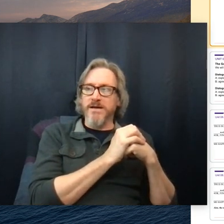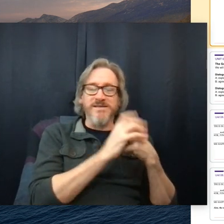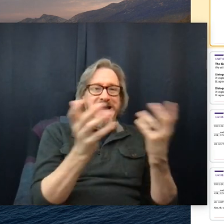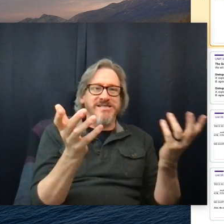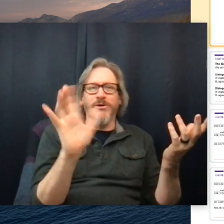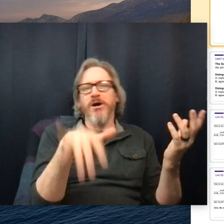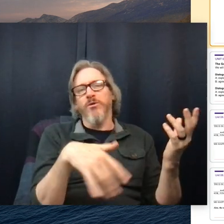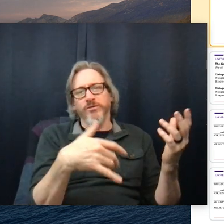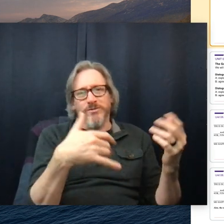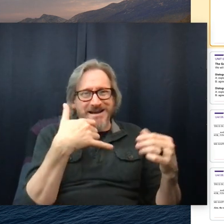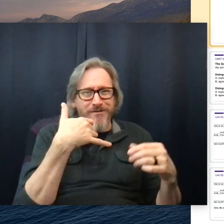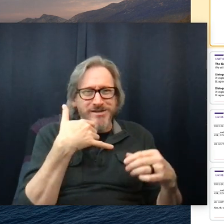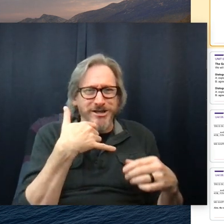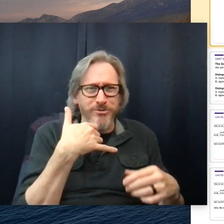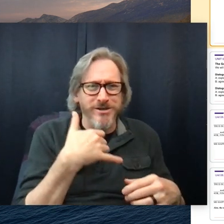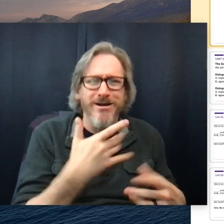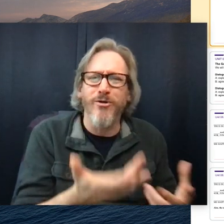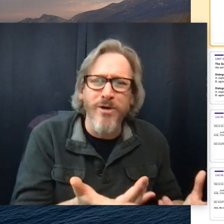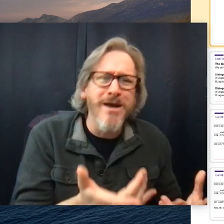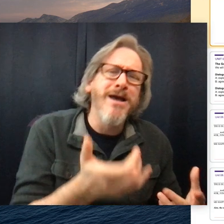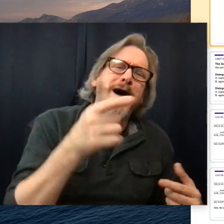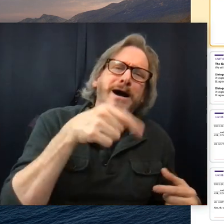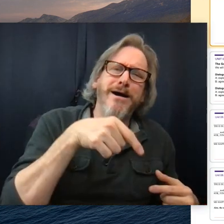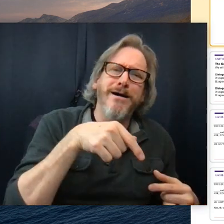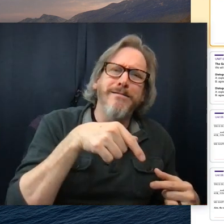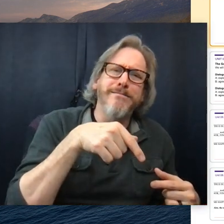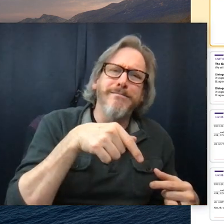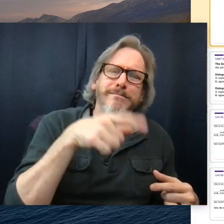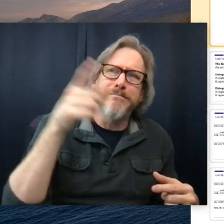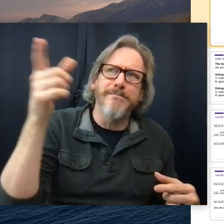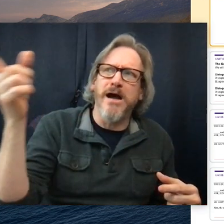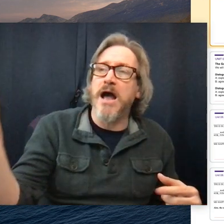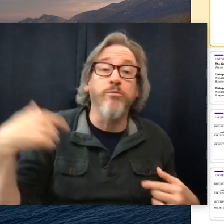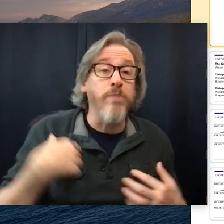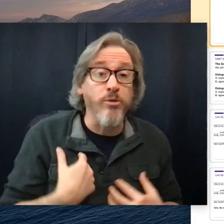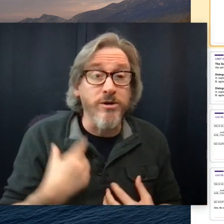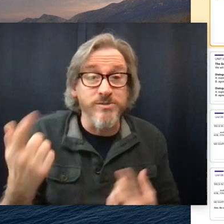someone asked you oh there was that conversation where he said oh uh I remember we were supposed